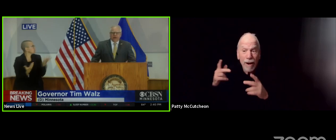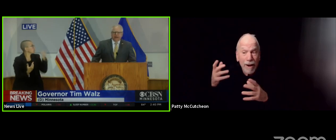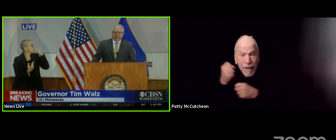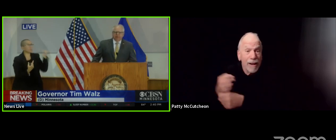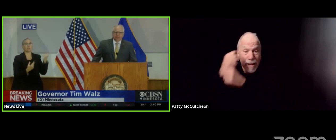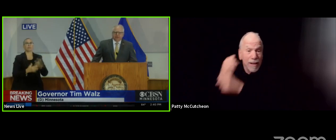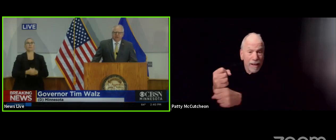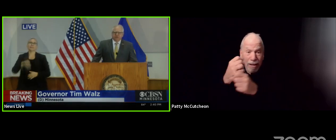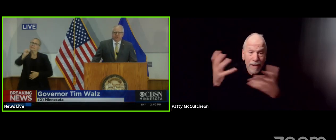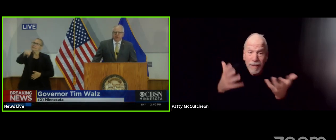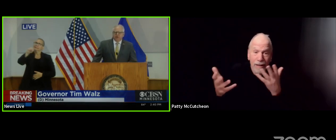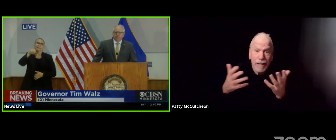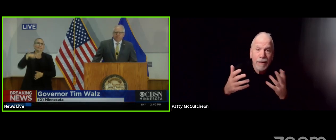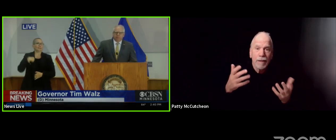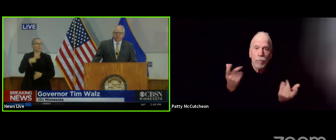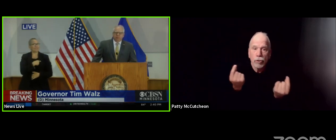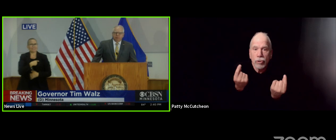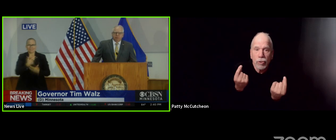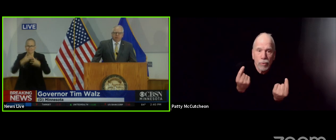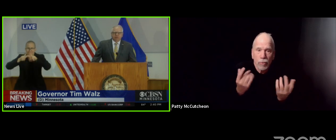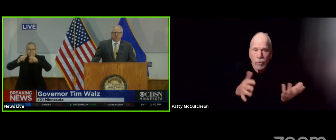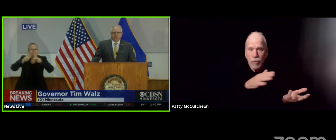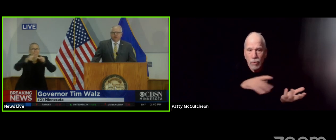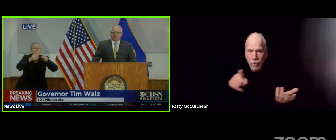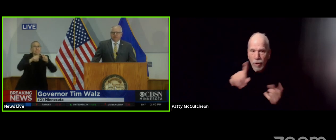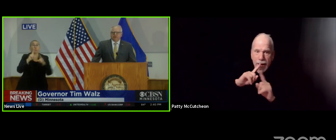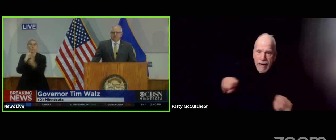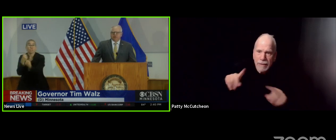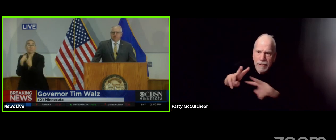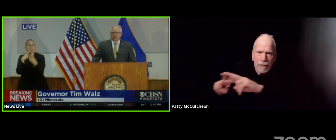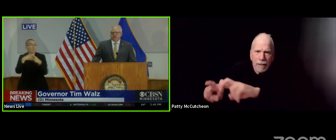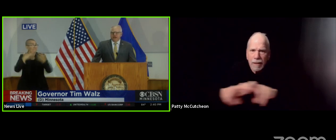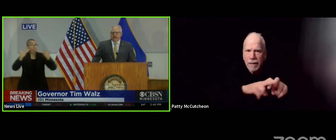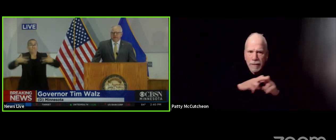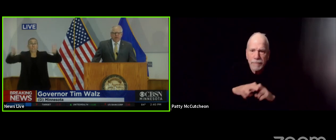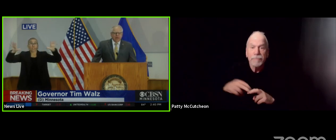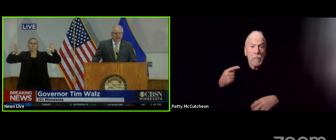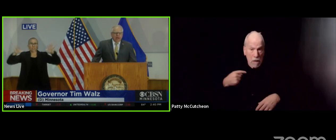HAPPENED. WE NEED TO UNDERSTAND ^ WHY THE POLICE RESPONSE LED TO GEORGE FLOYD'S DEATH.